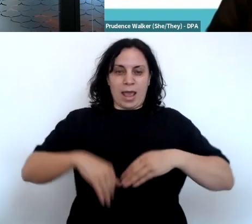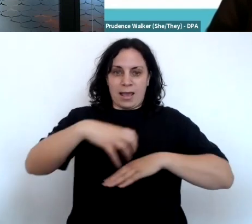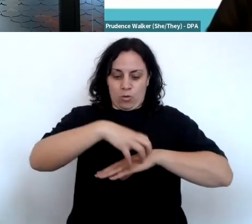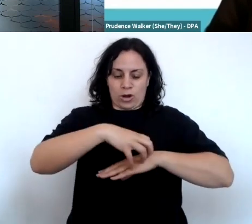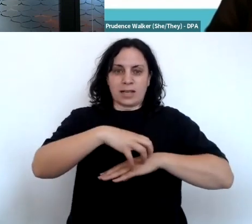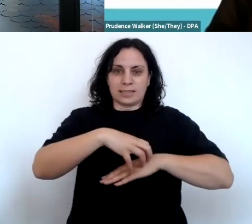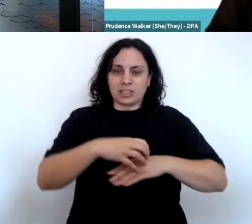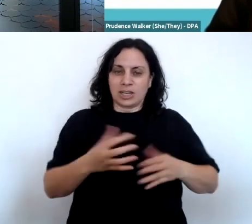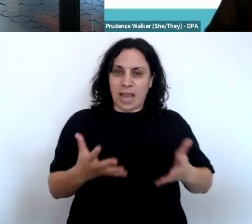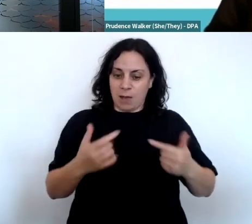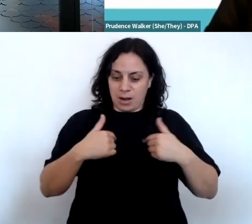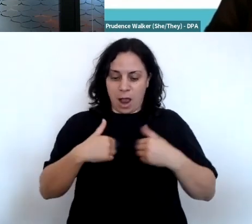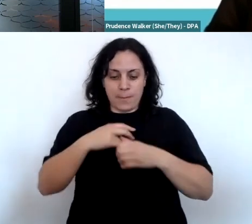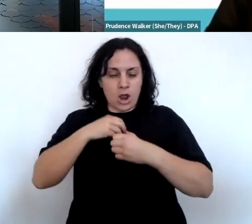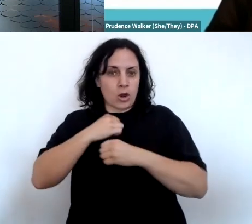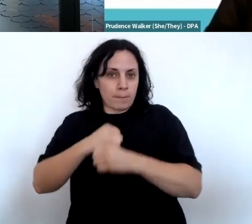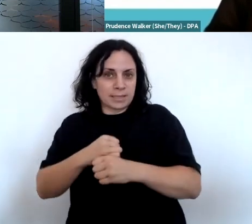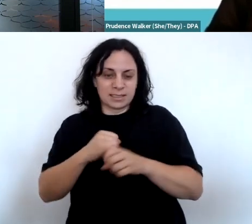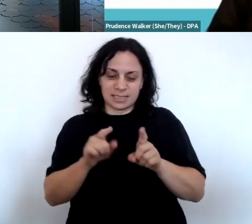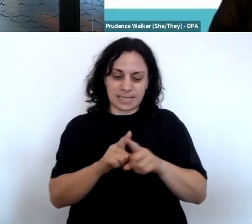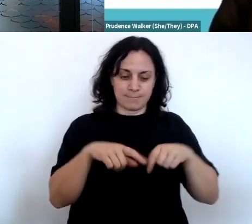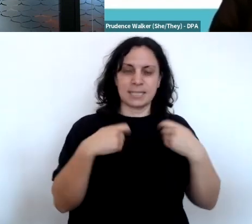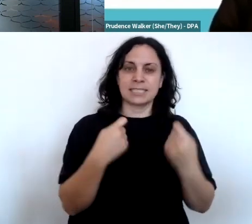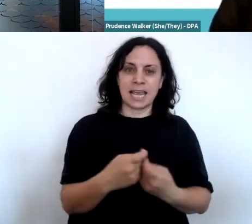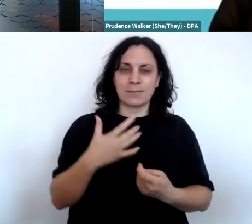to get this right and building trust.